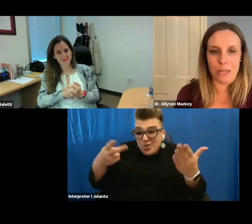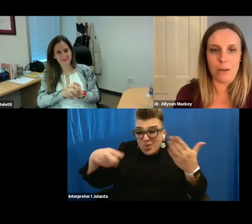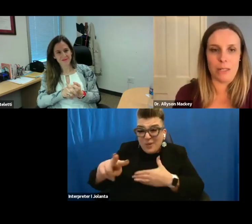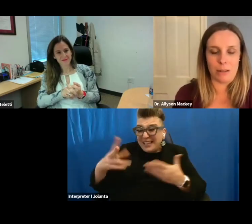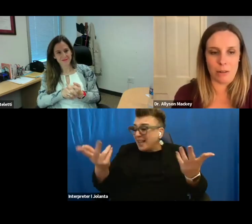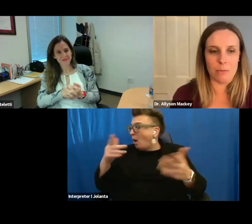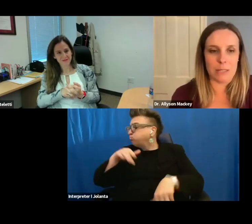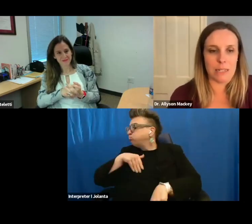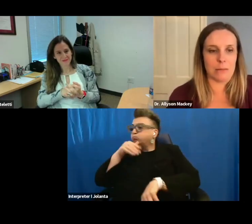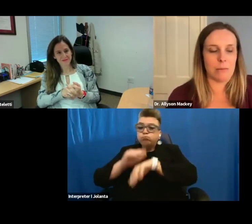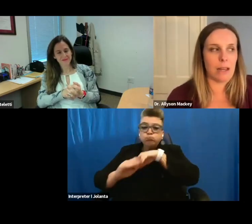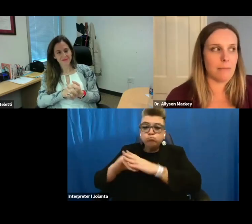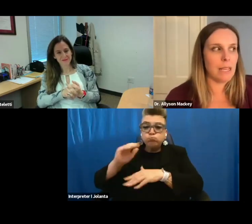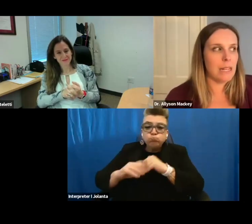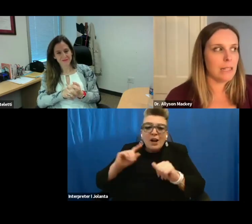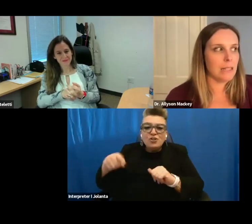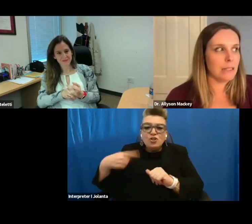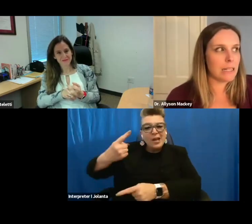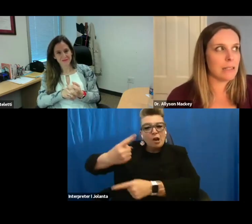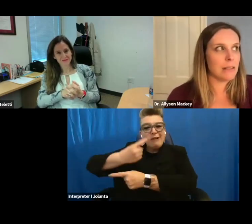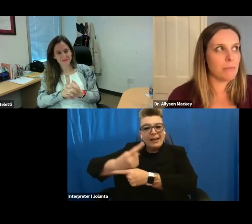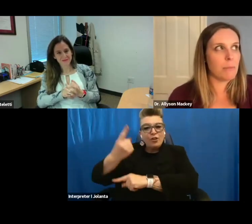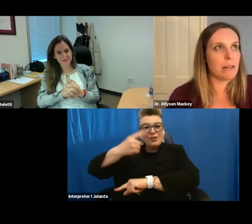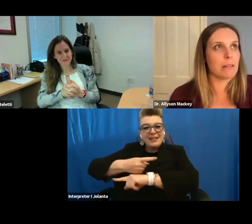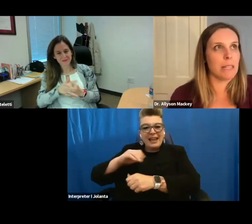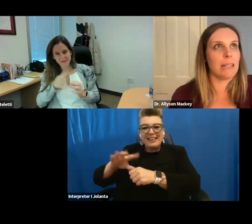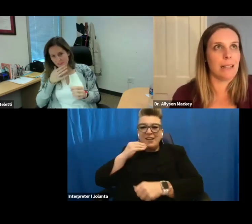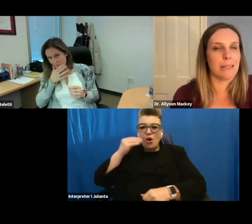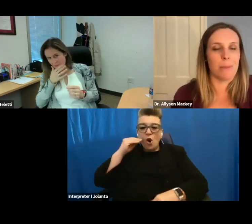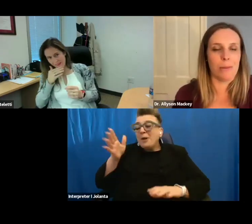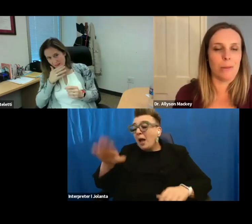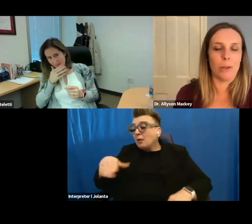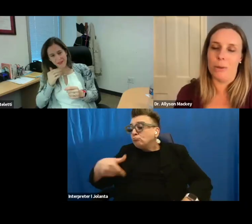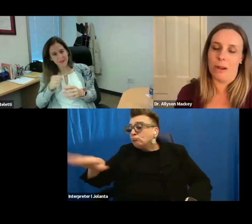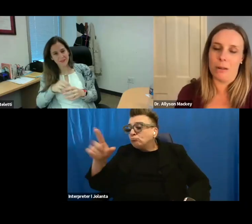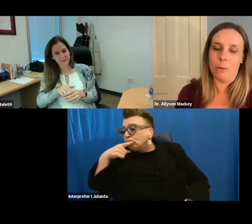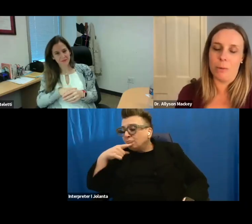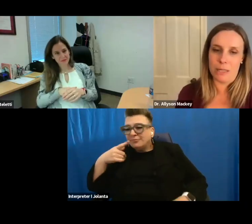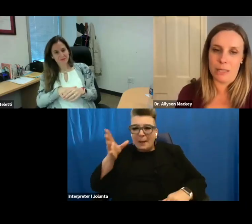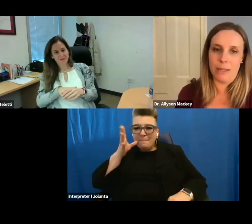a window into homes that is um less the parents are thinking less about who we are and what we're